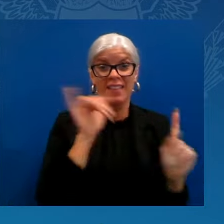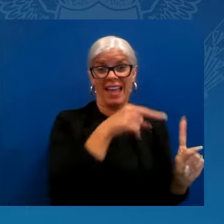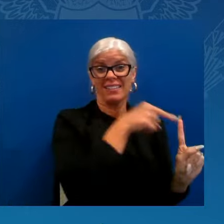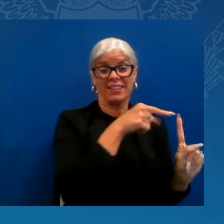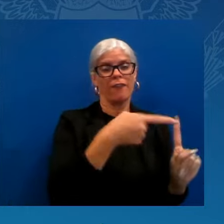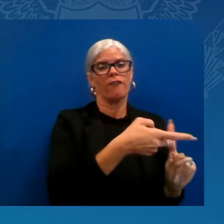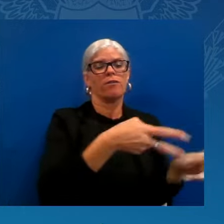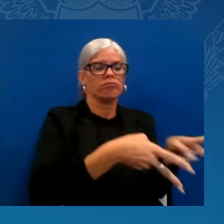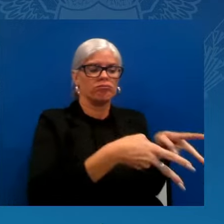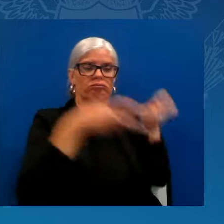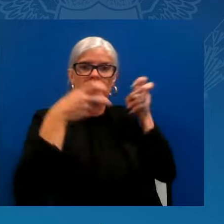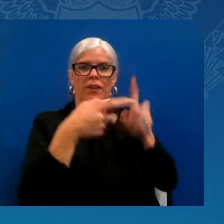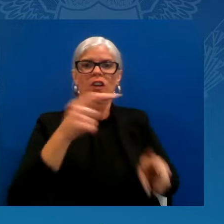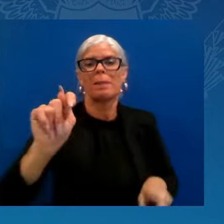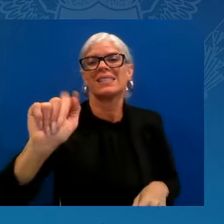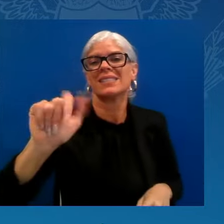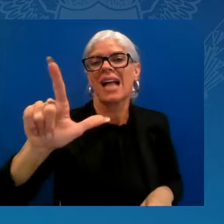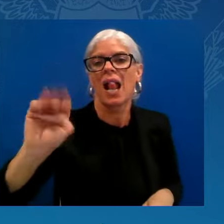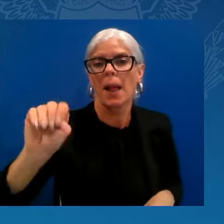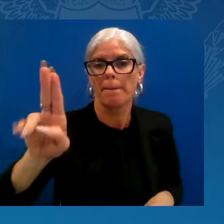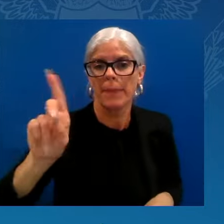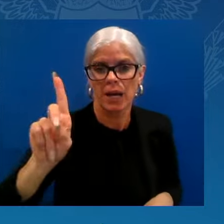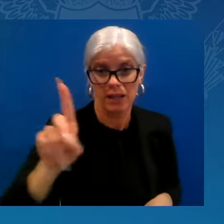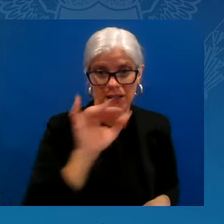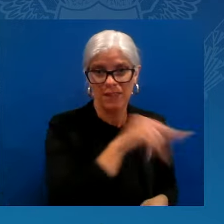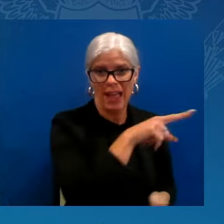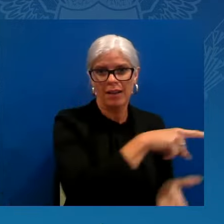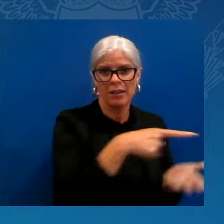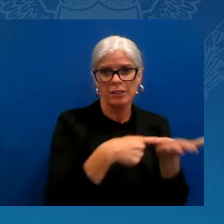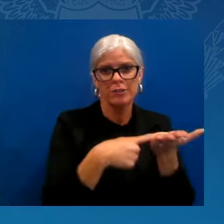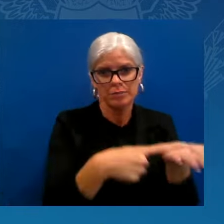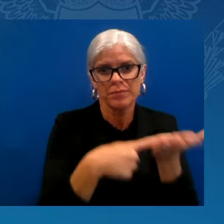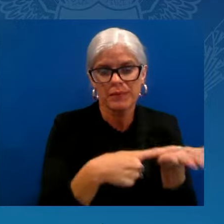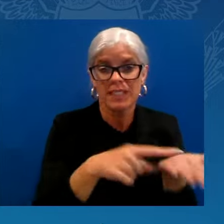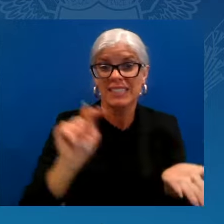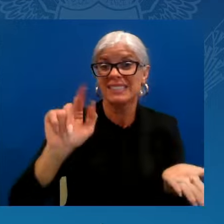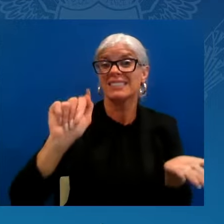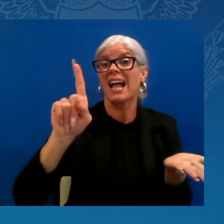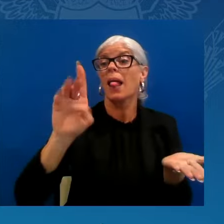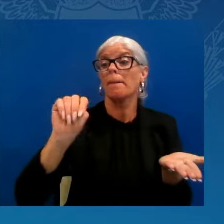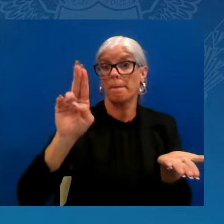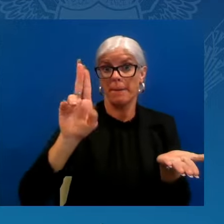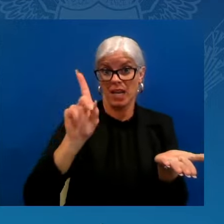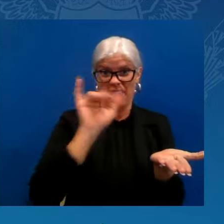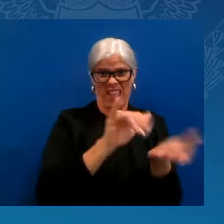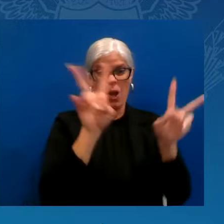It's says, and I'll quote, "It is not your duty to finish the work,